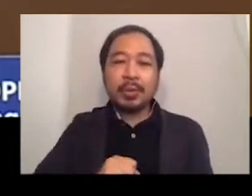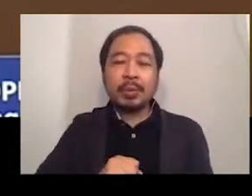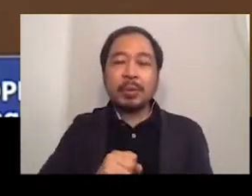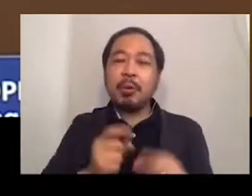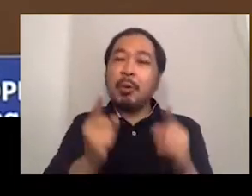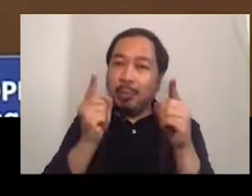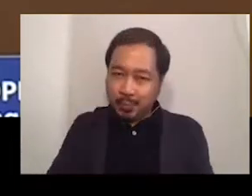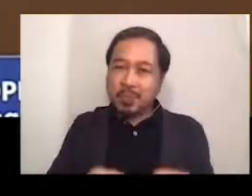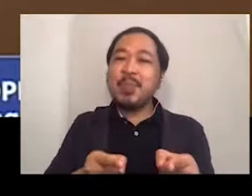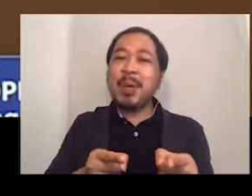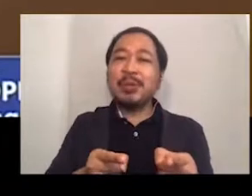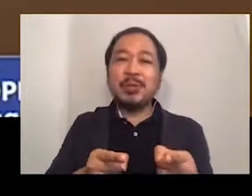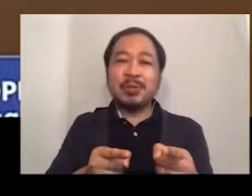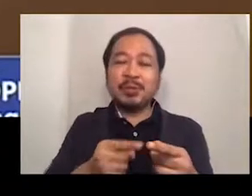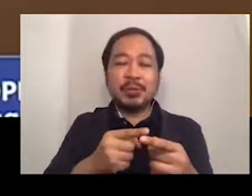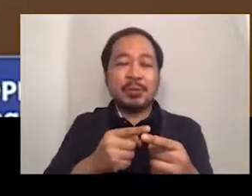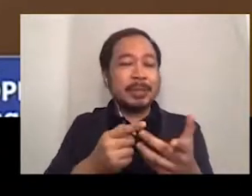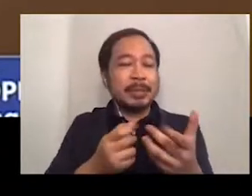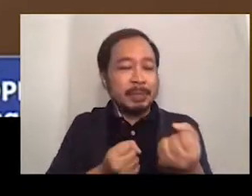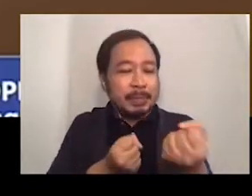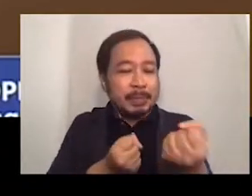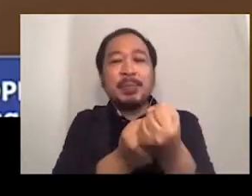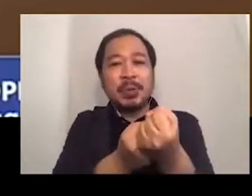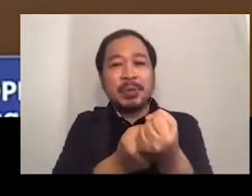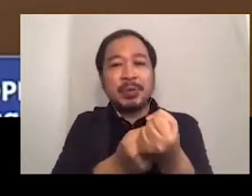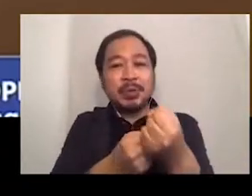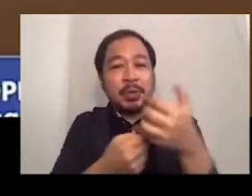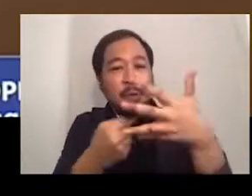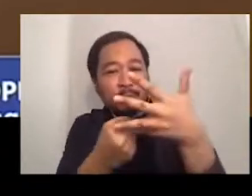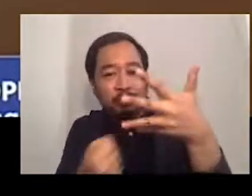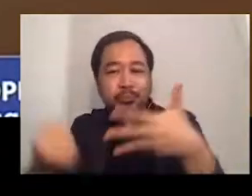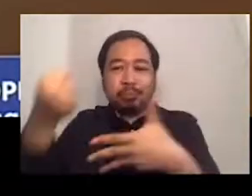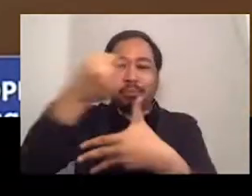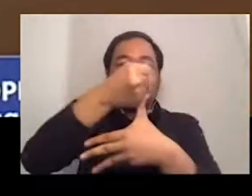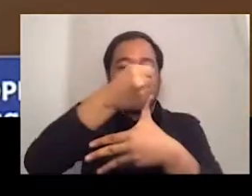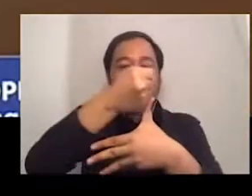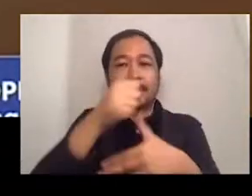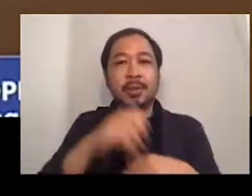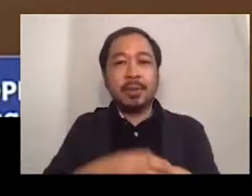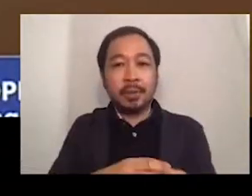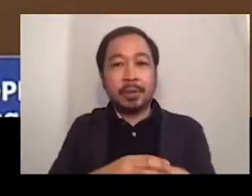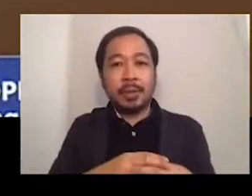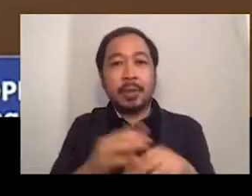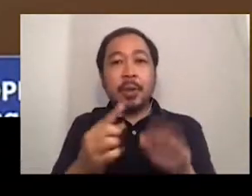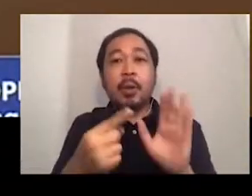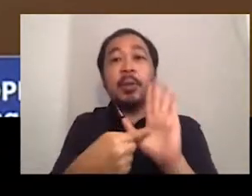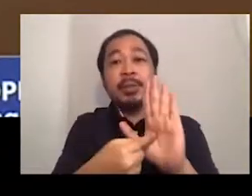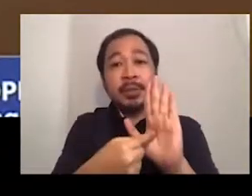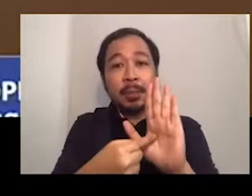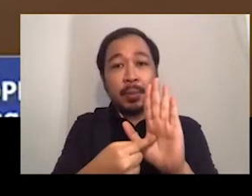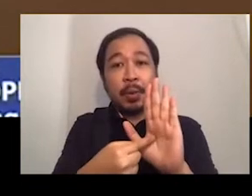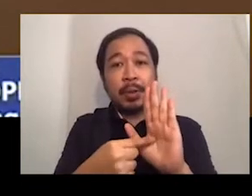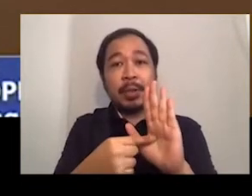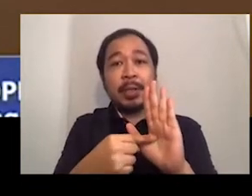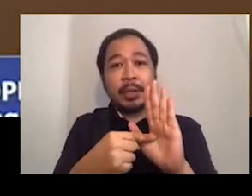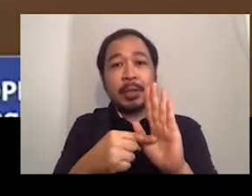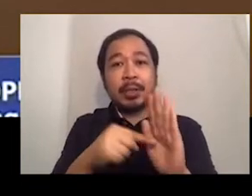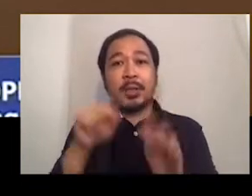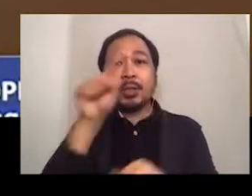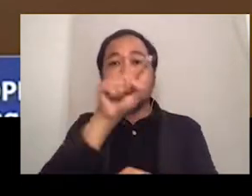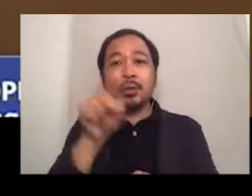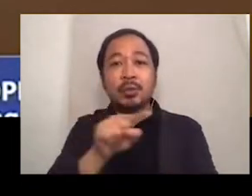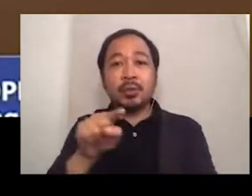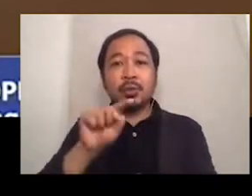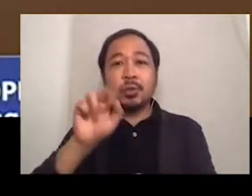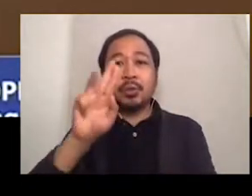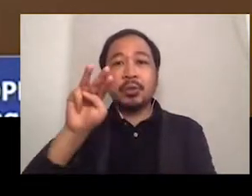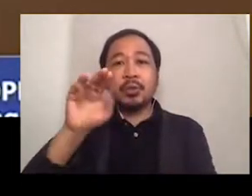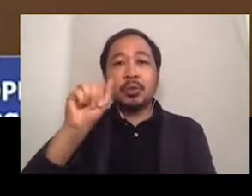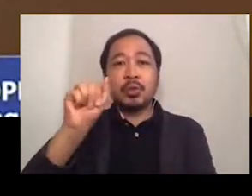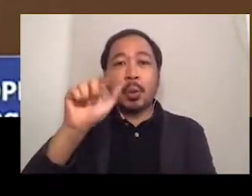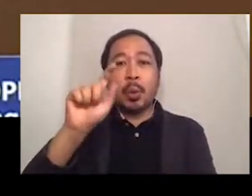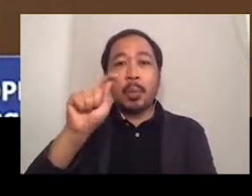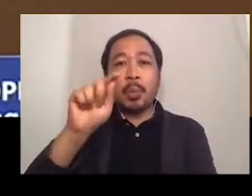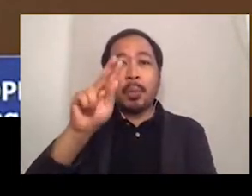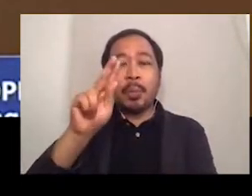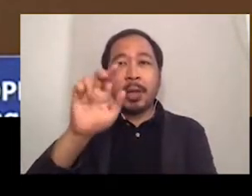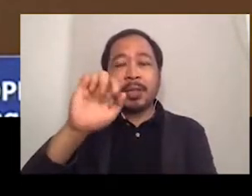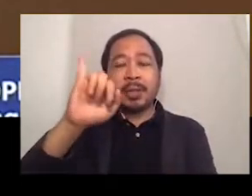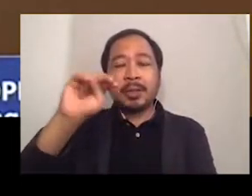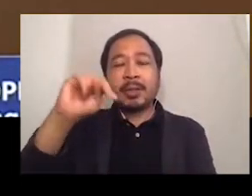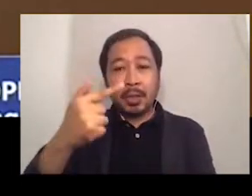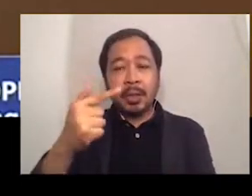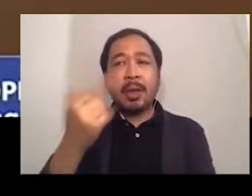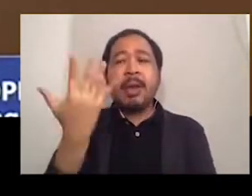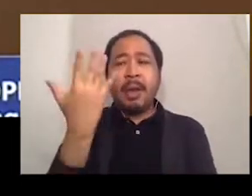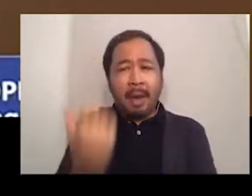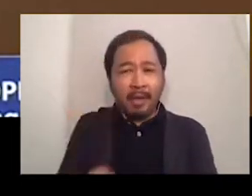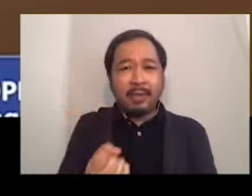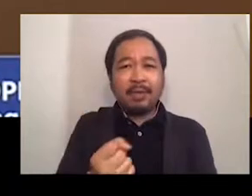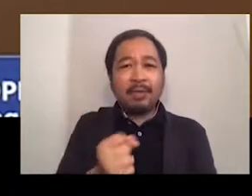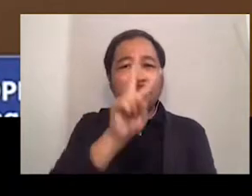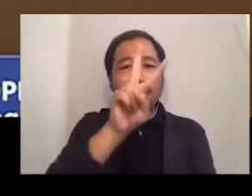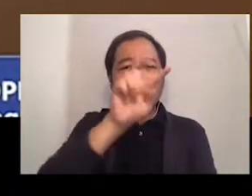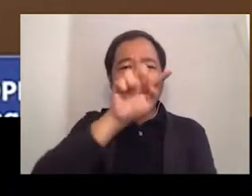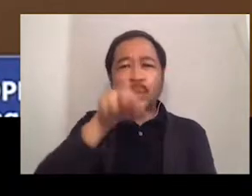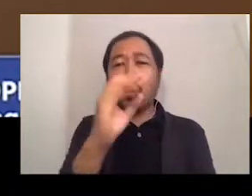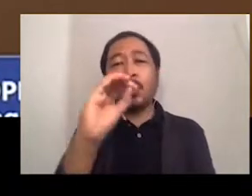For example, in Zhumadian City of Henan province there are 2000 people with disabilities living in more than 100 care centers